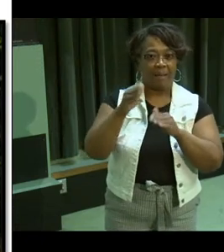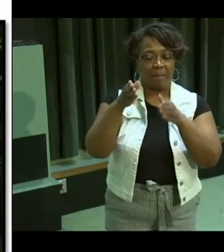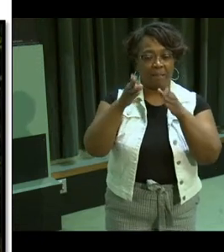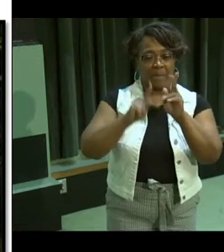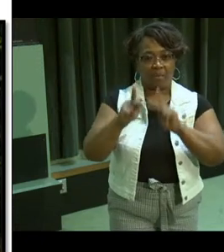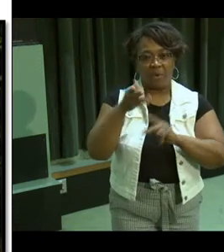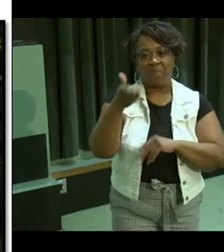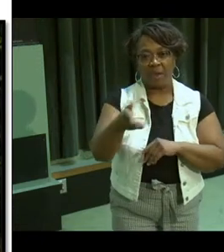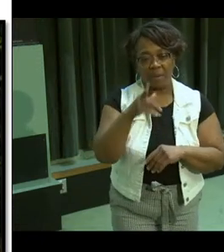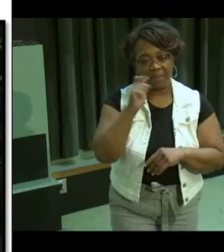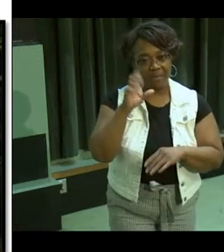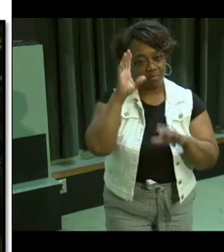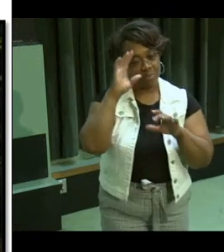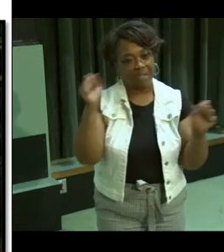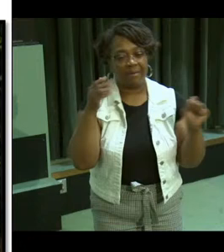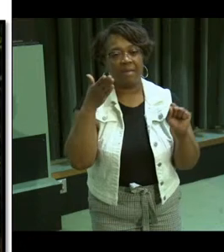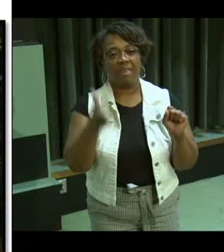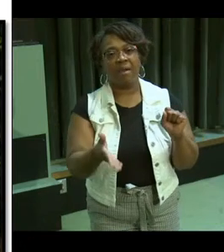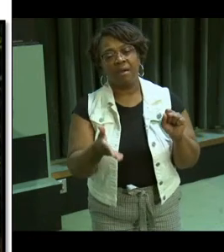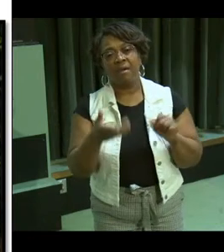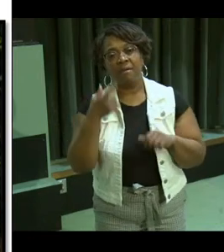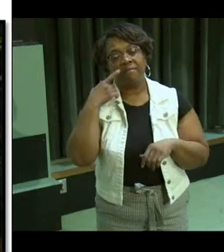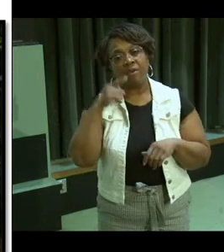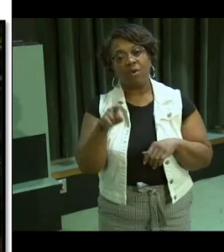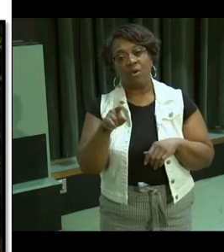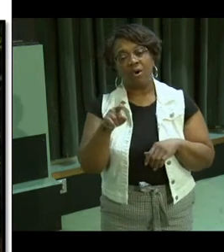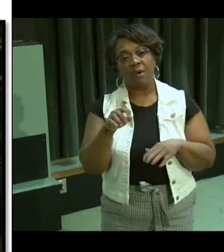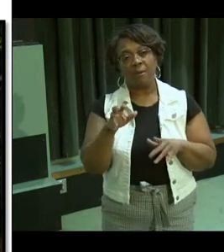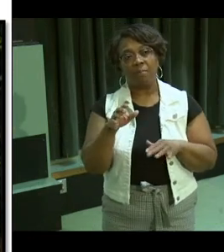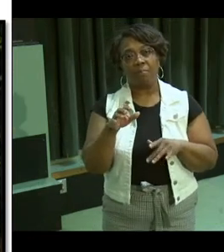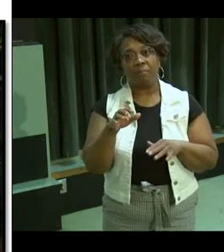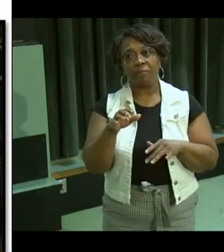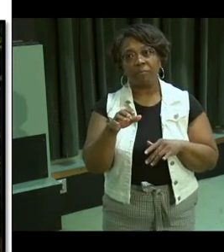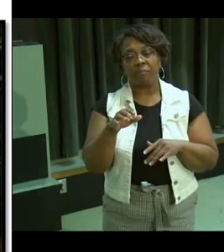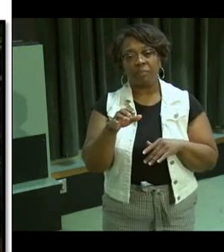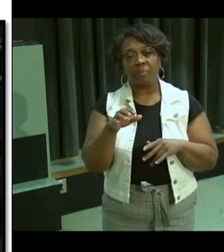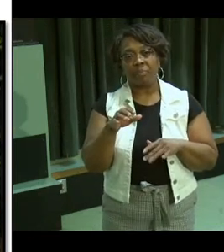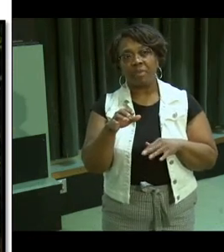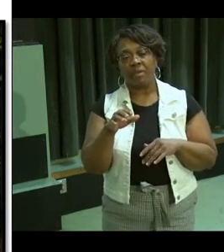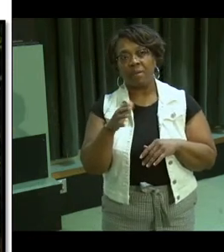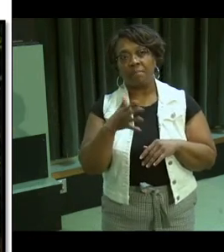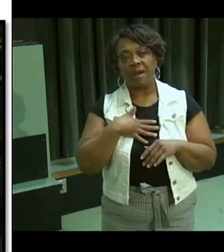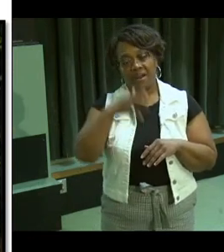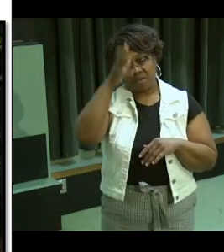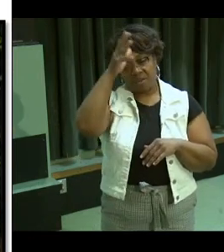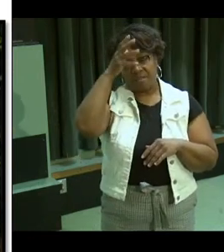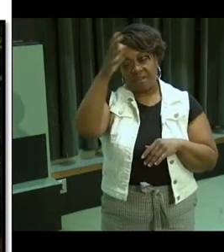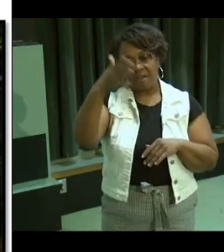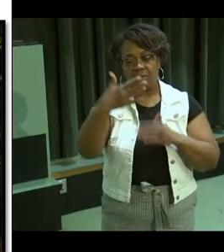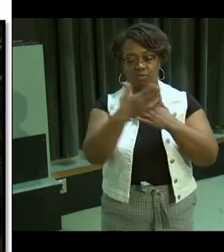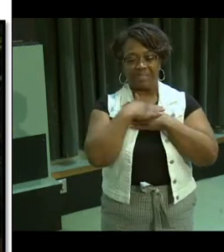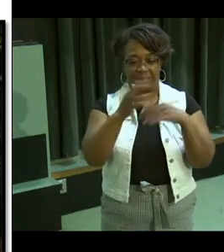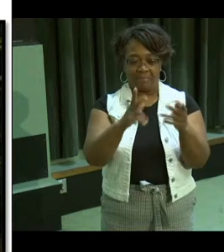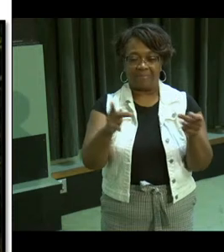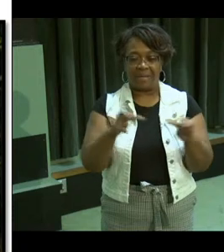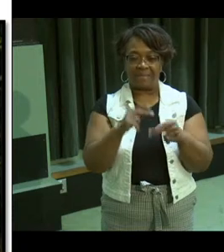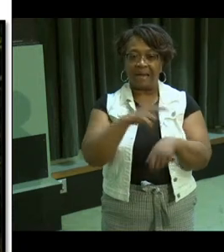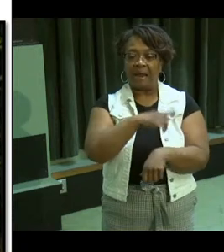do that, because he was there to